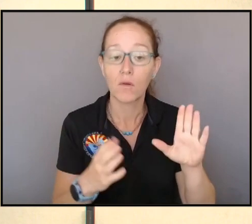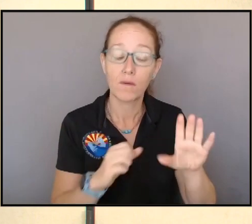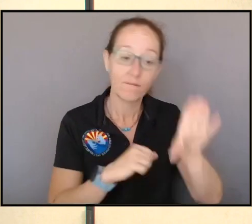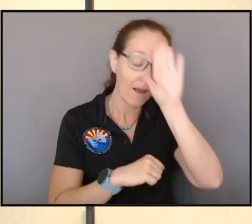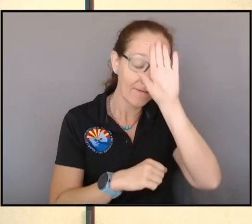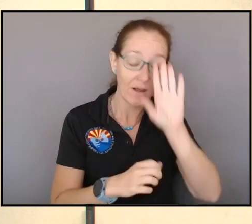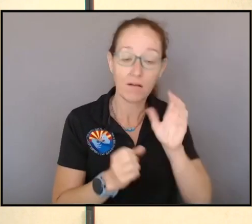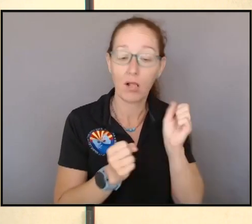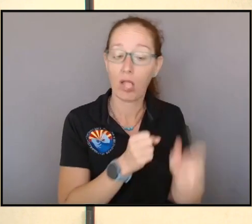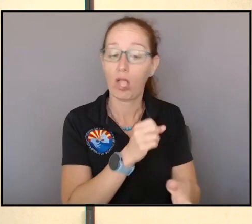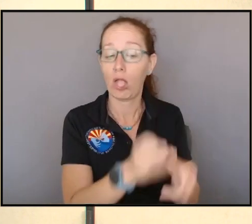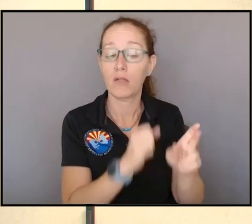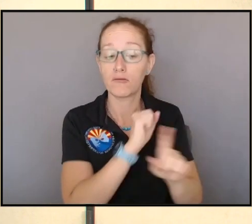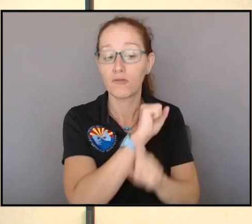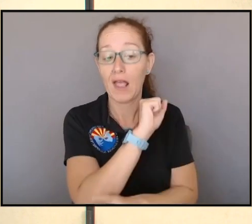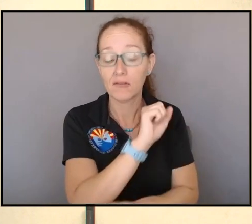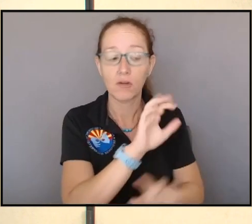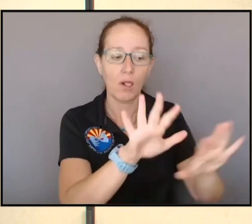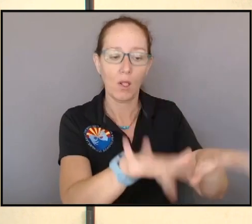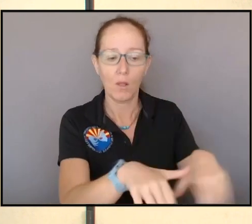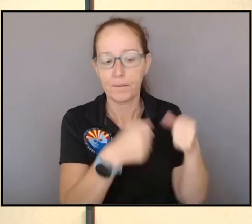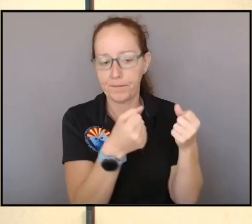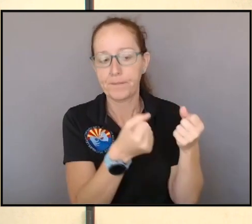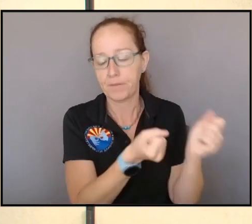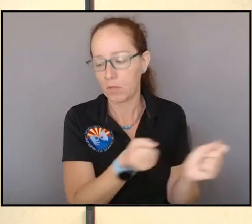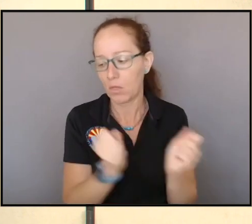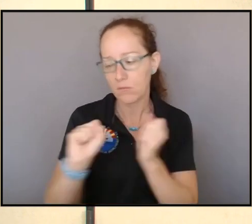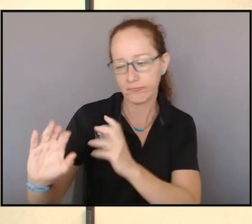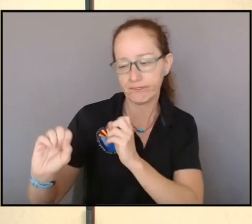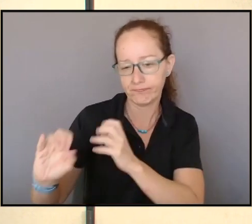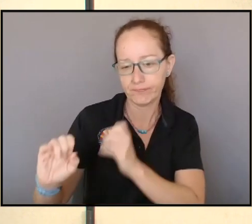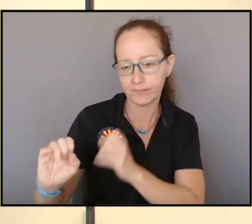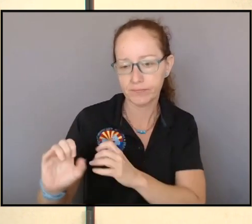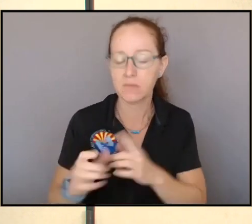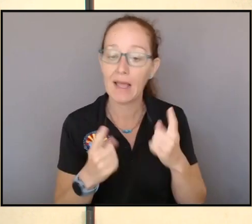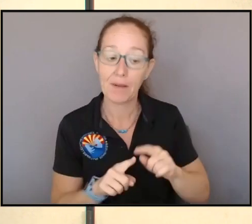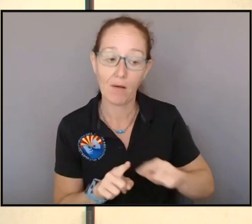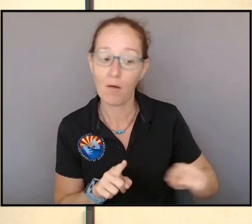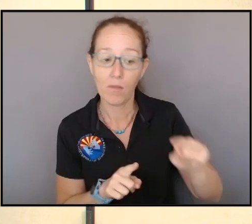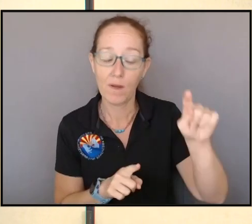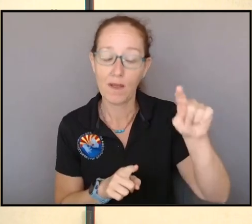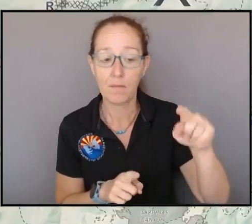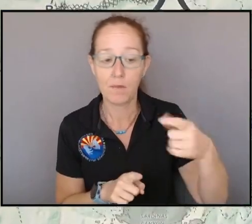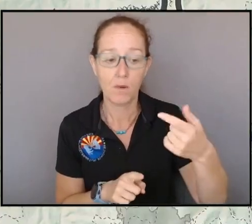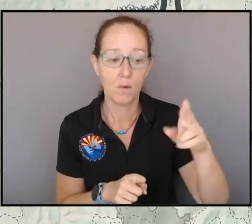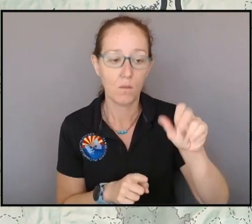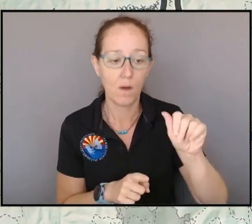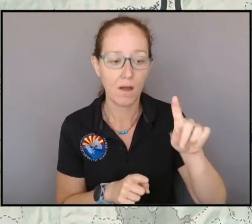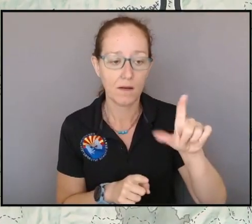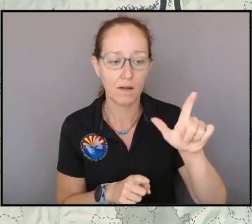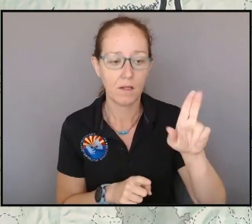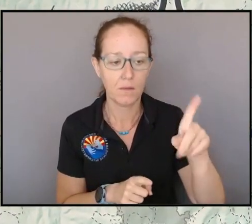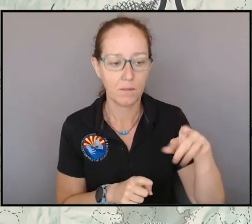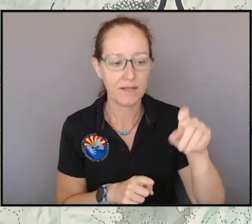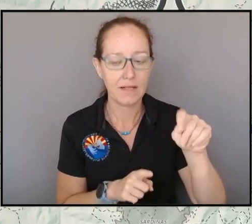up to Guadalupita. As I mentioned yesterday all the structure prep has been done in Sierra Bonita and the crews are